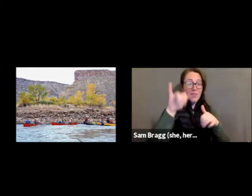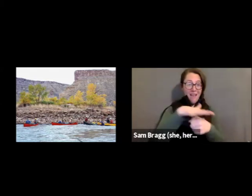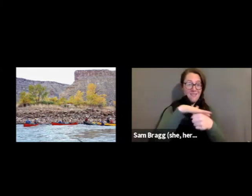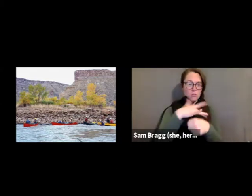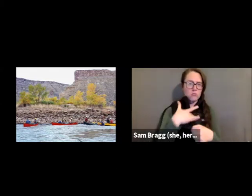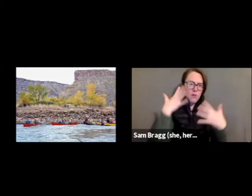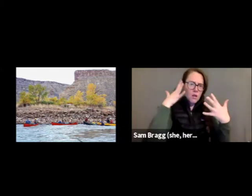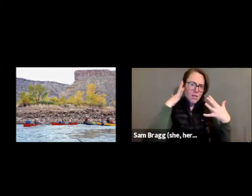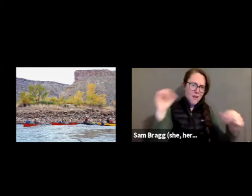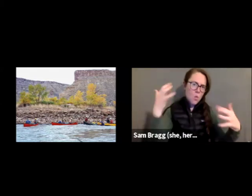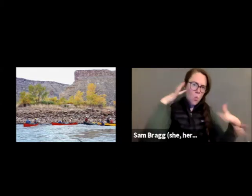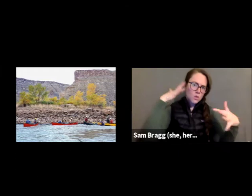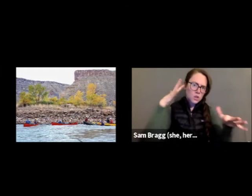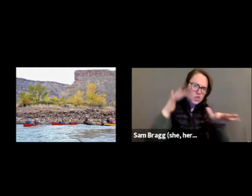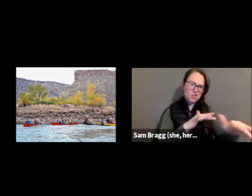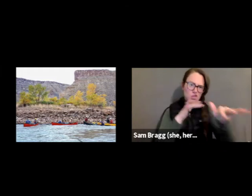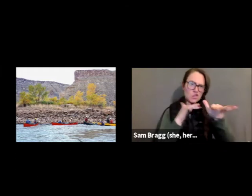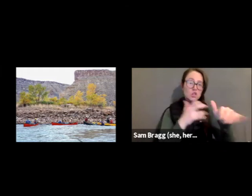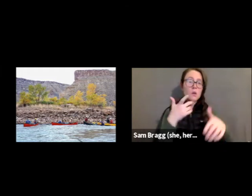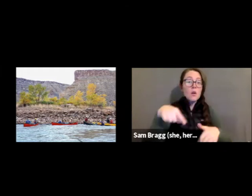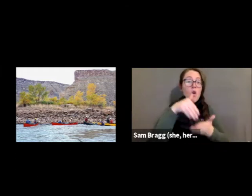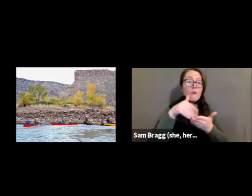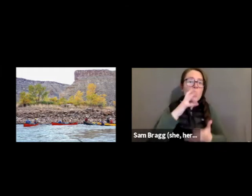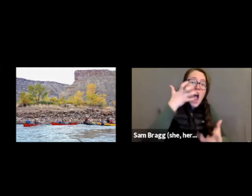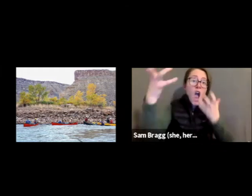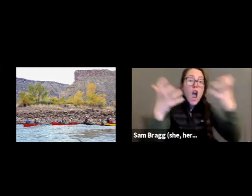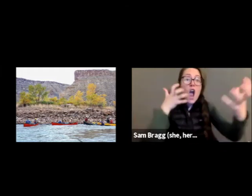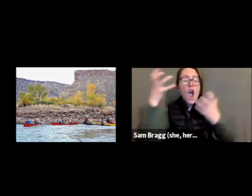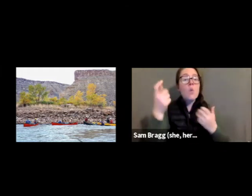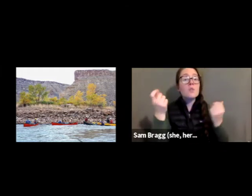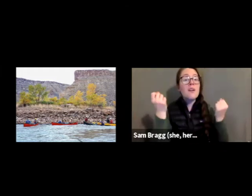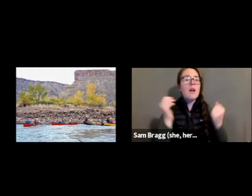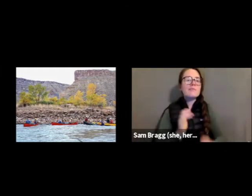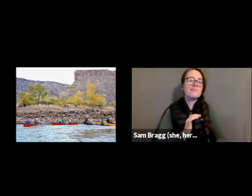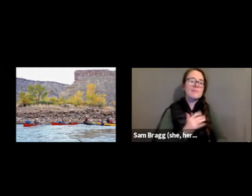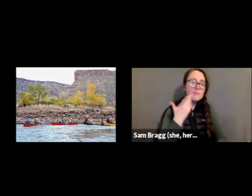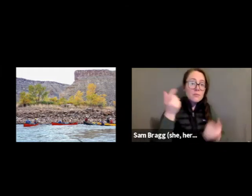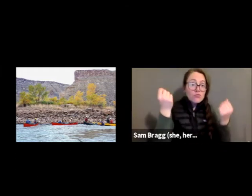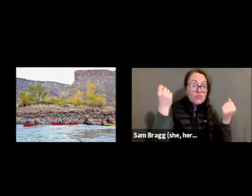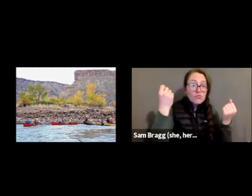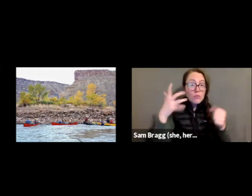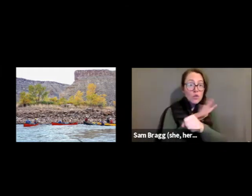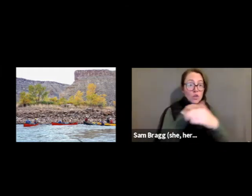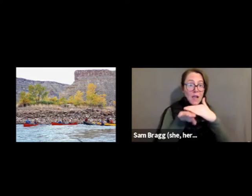idea so it was really a loud area also where the water ran over the rapids and it seemed to be